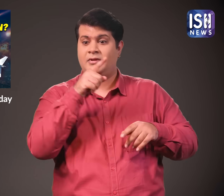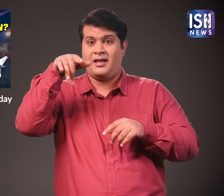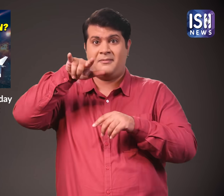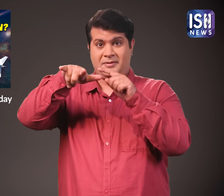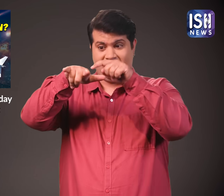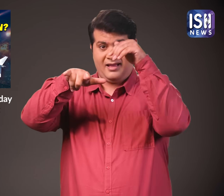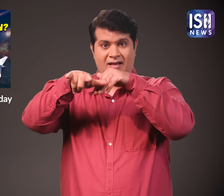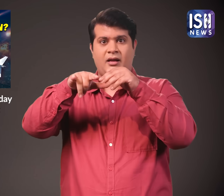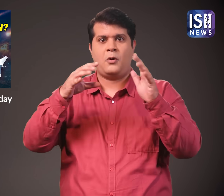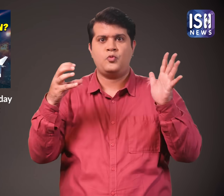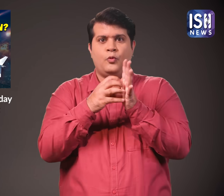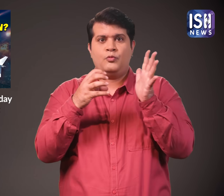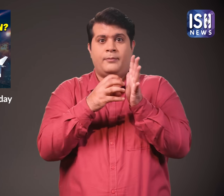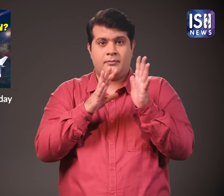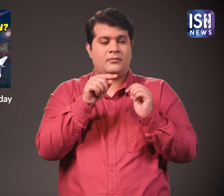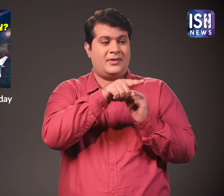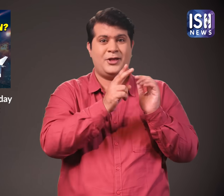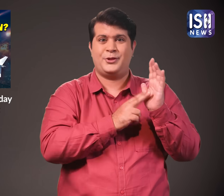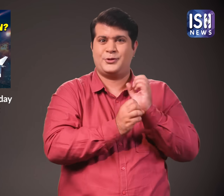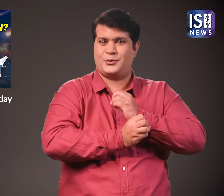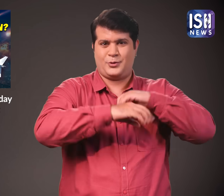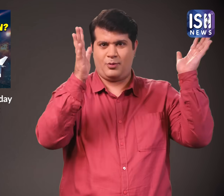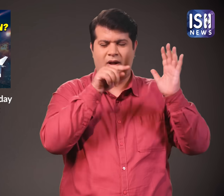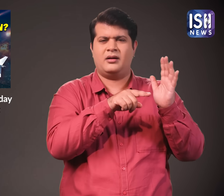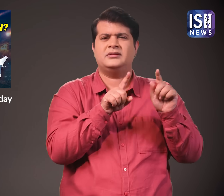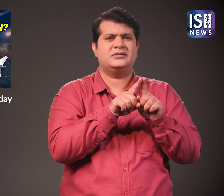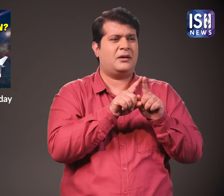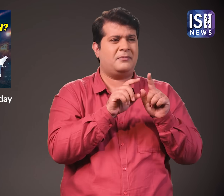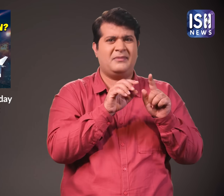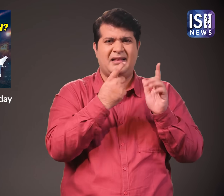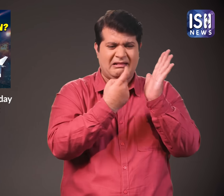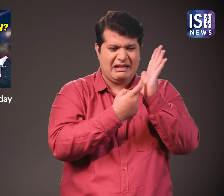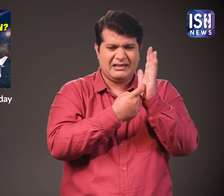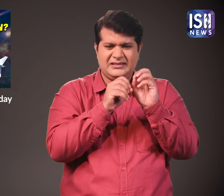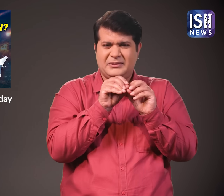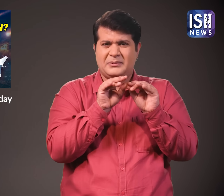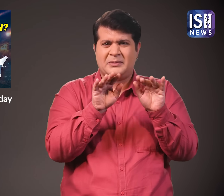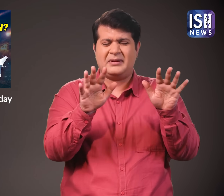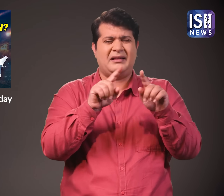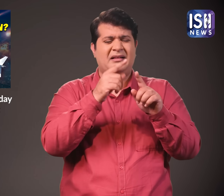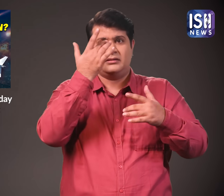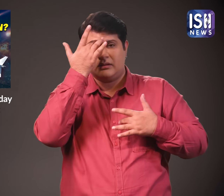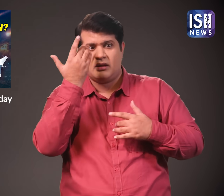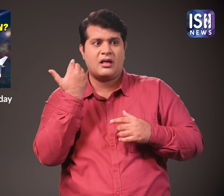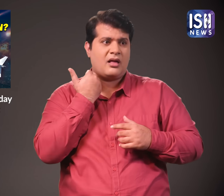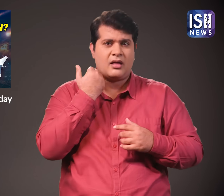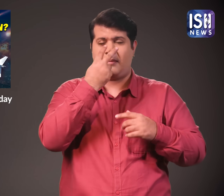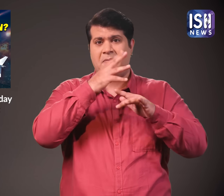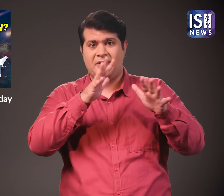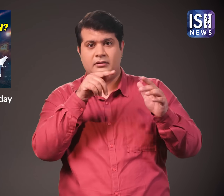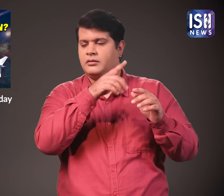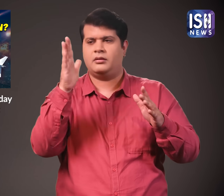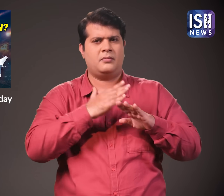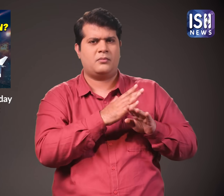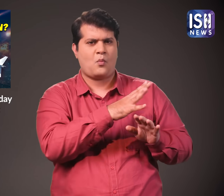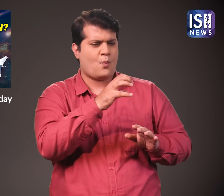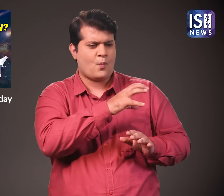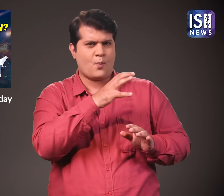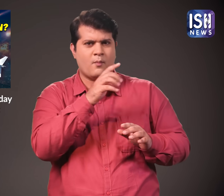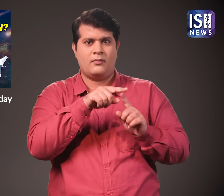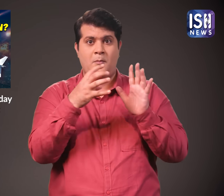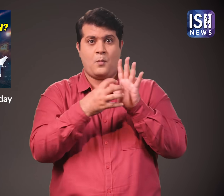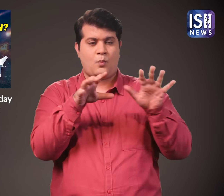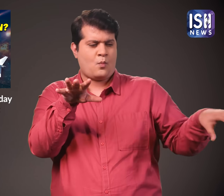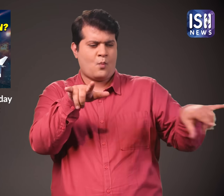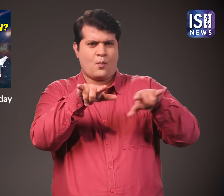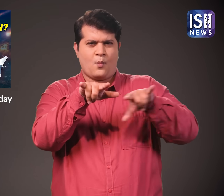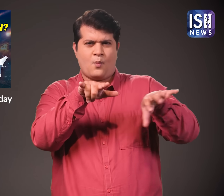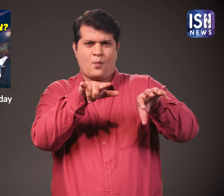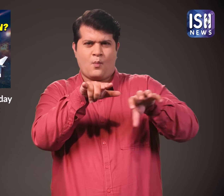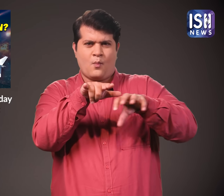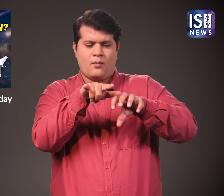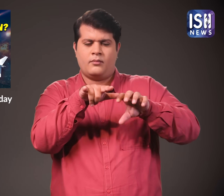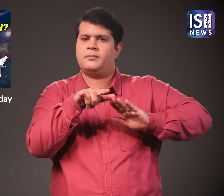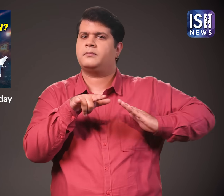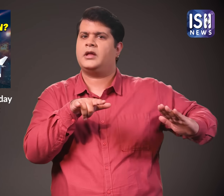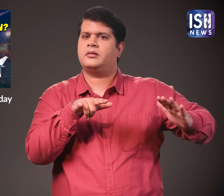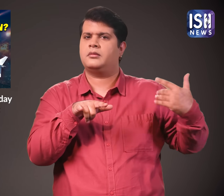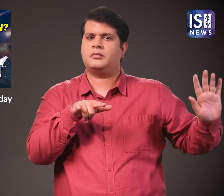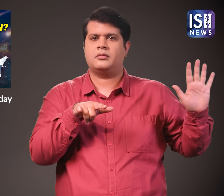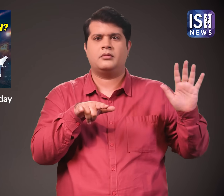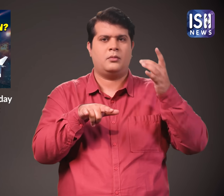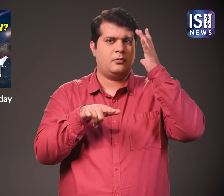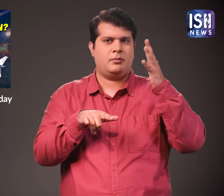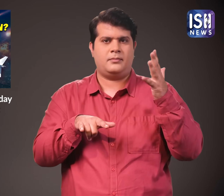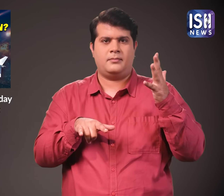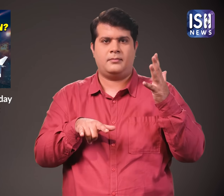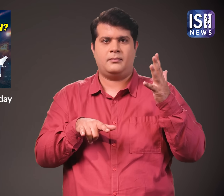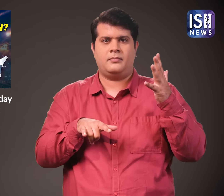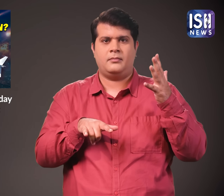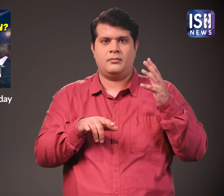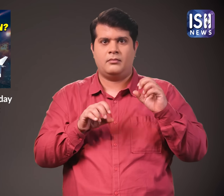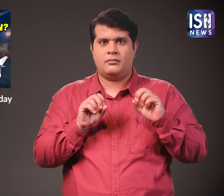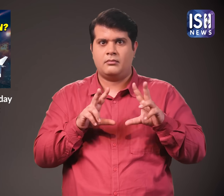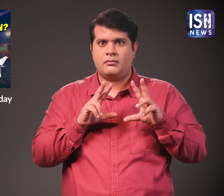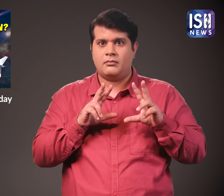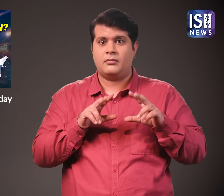The plane is specially shielded against electromagnetic pulses and harmful radiations created from nuclear blasts.